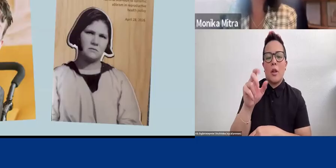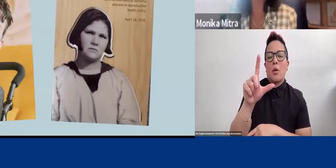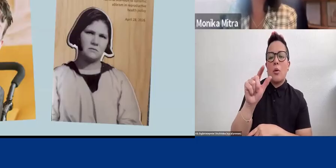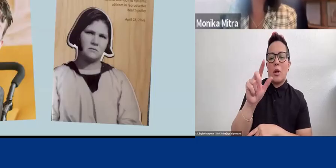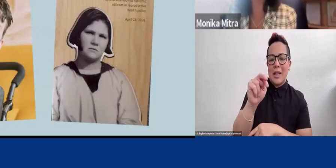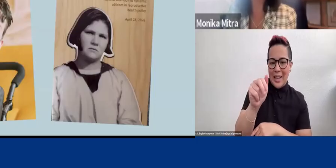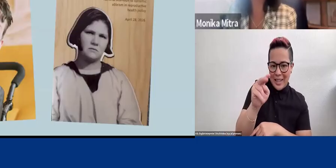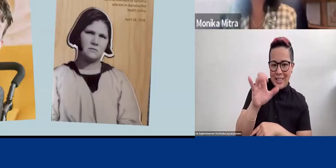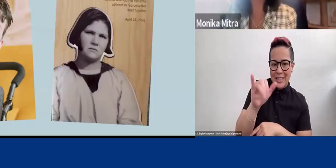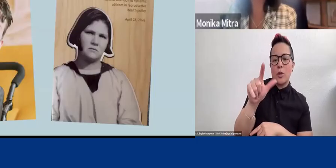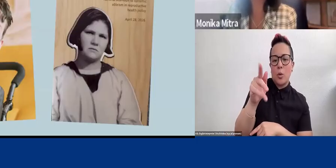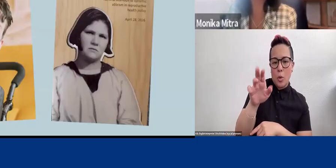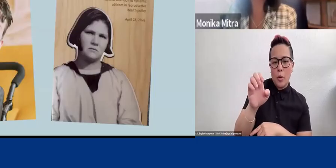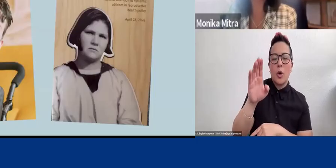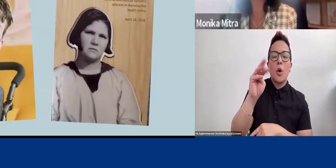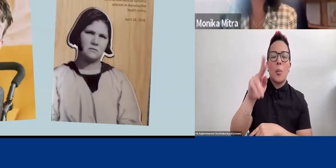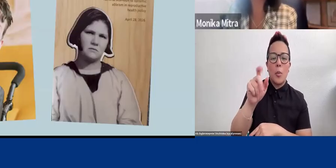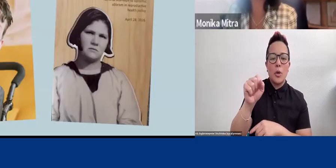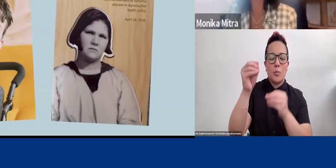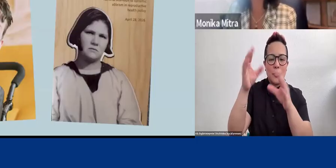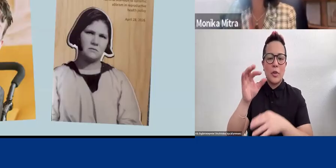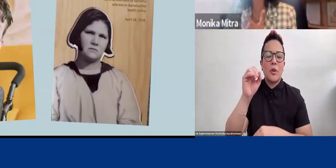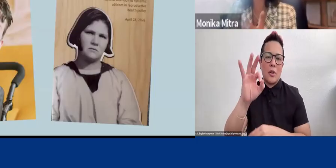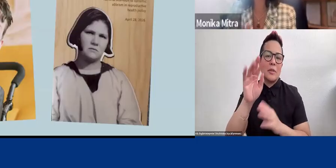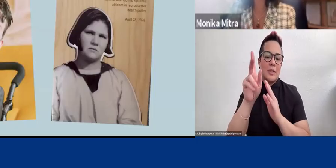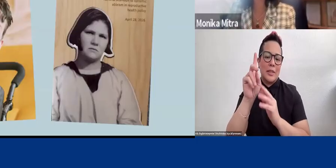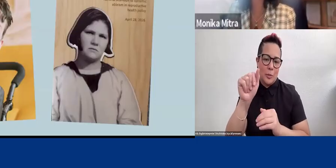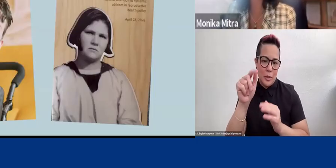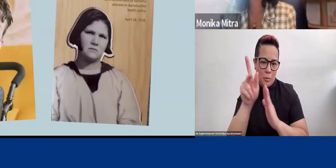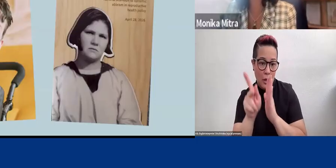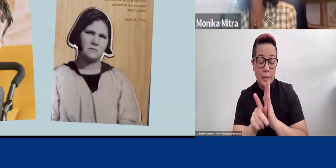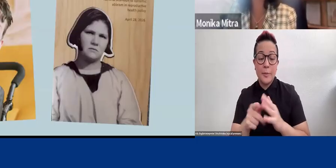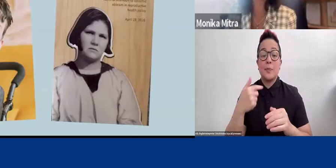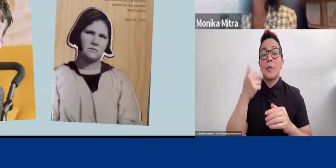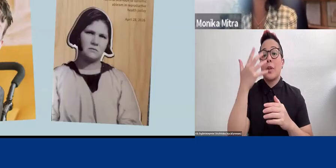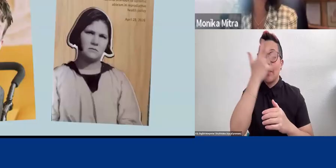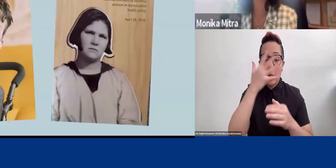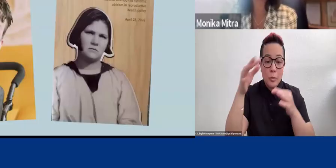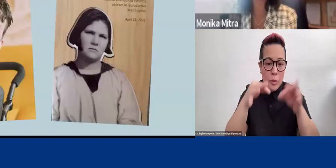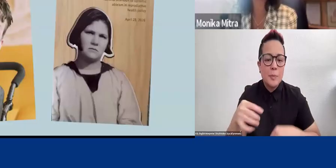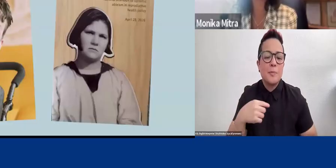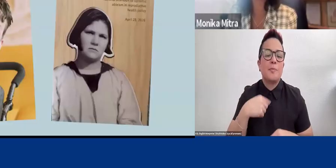I'm a brown woman with black hair wearing a white and black checked blazer.